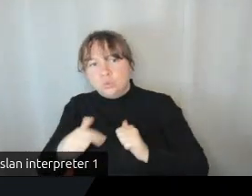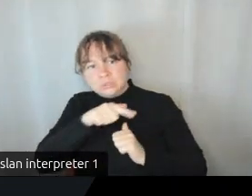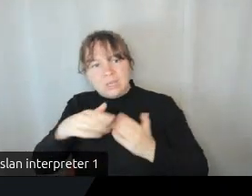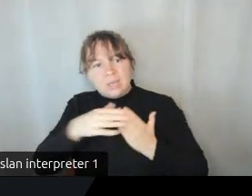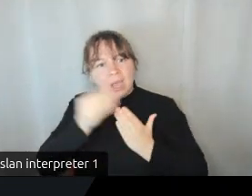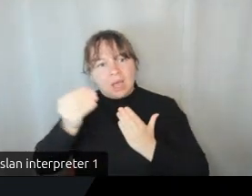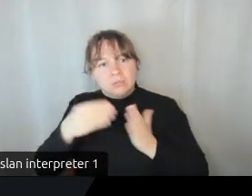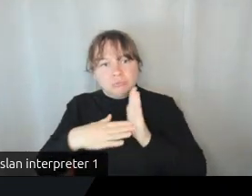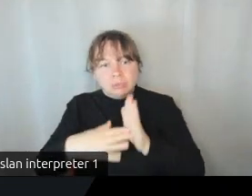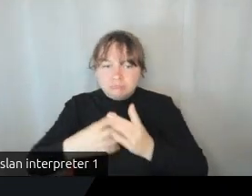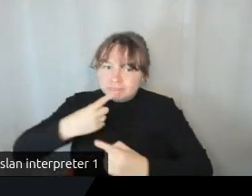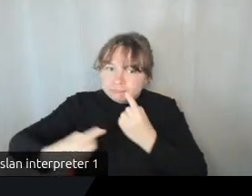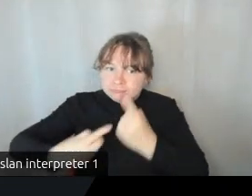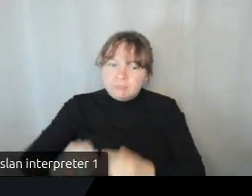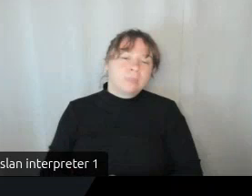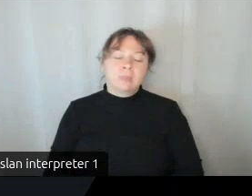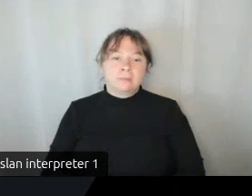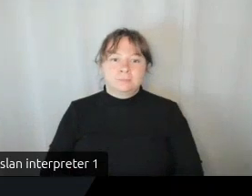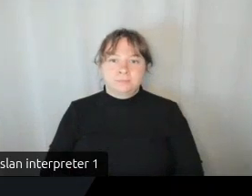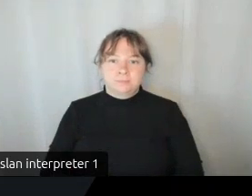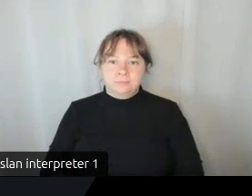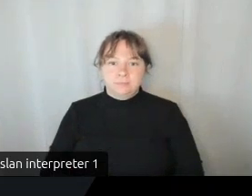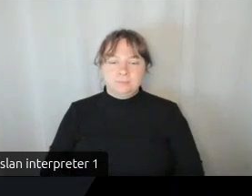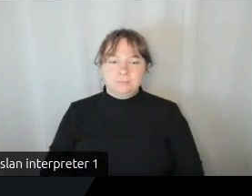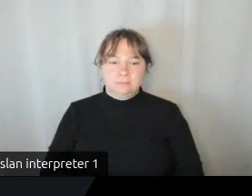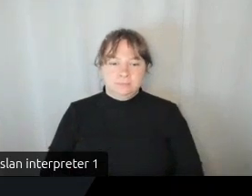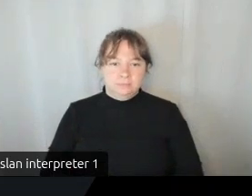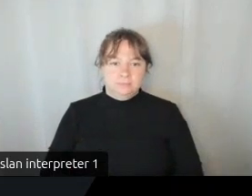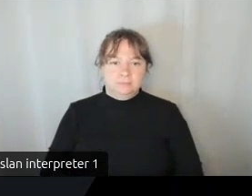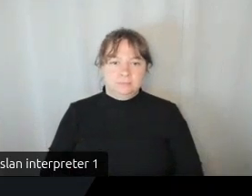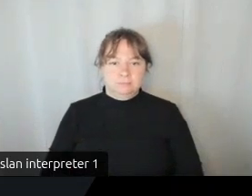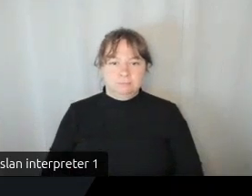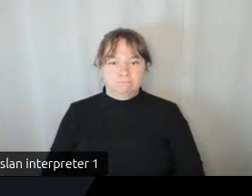Um so above uh there are like some statistics about domestic and family